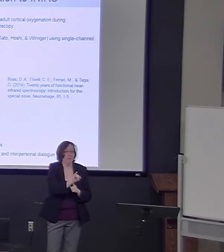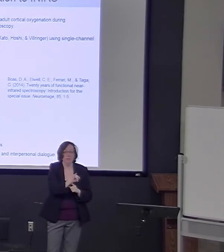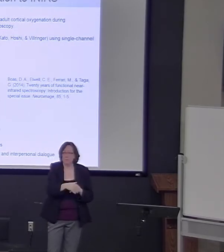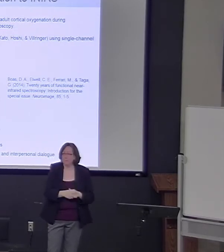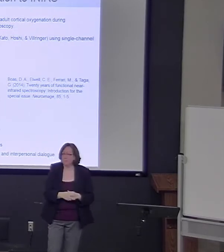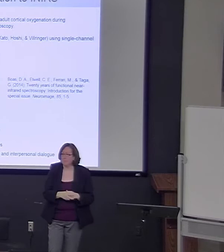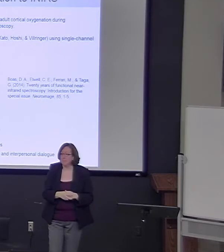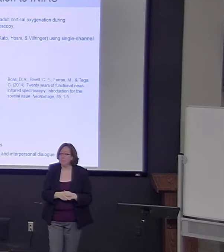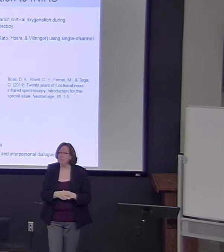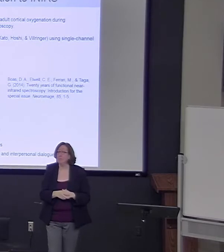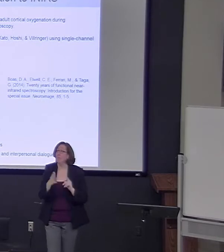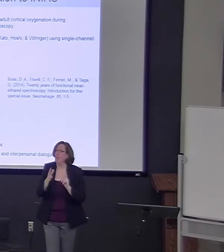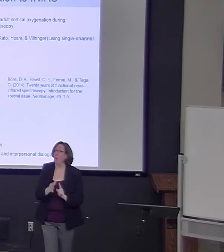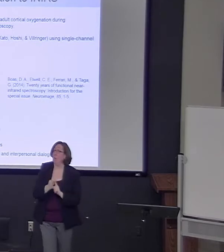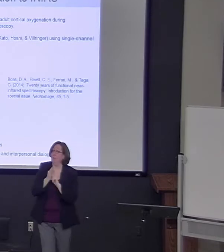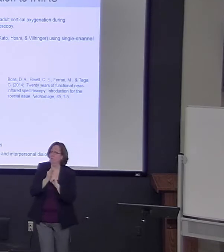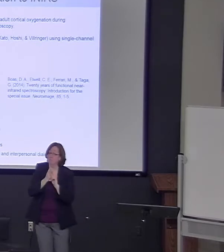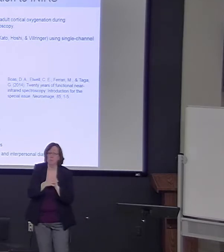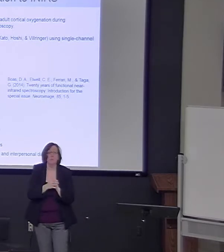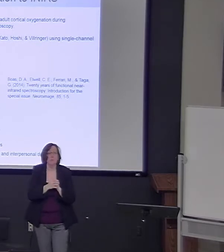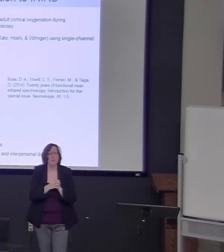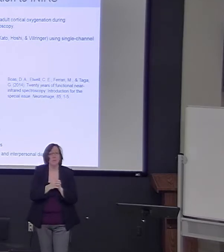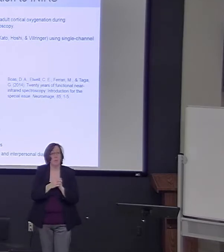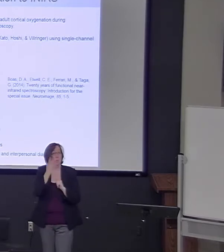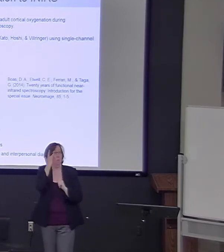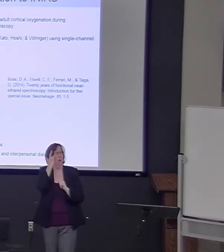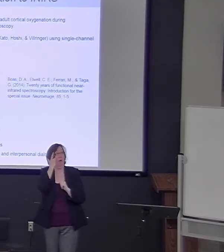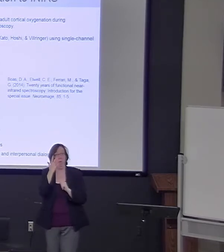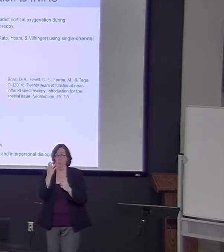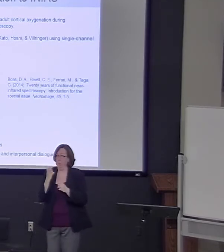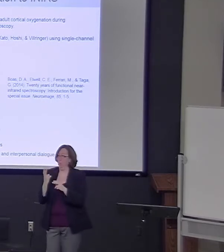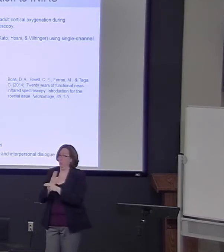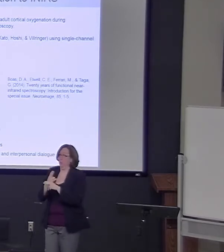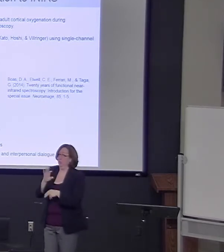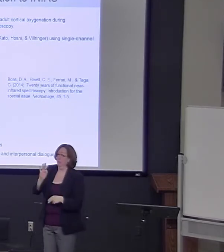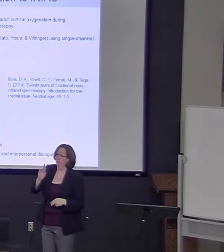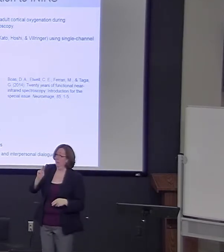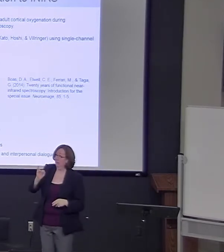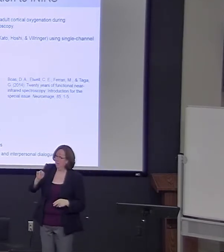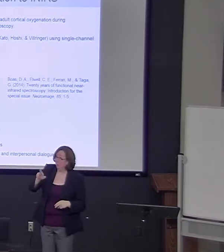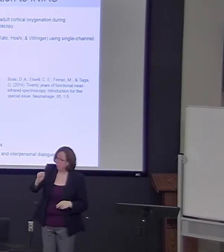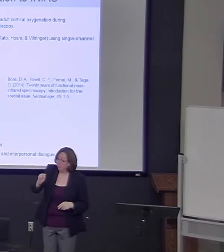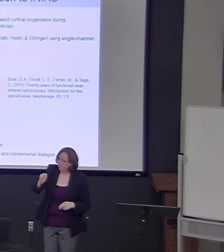However, the reason that one would use a technology like this is because you have a question